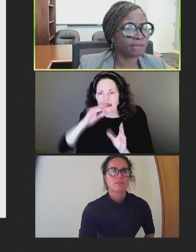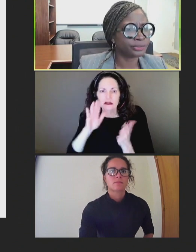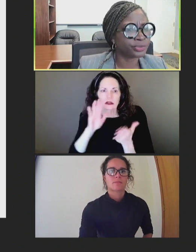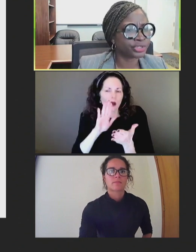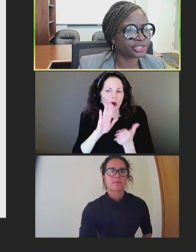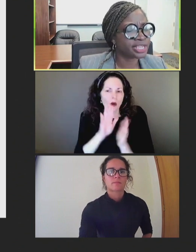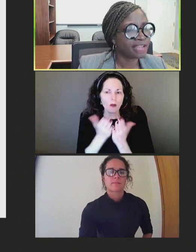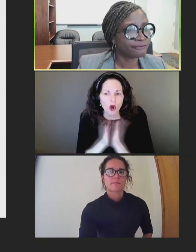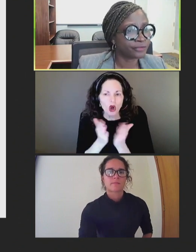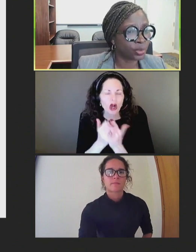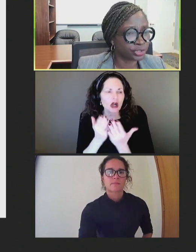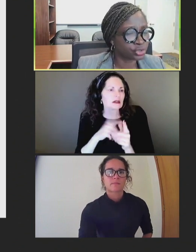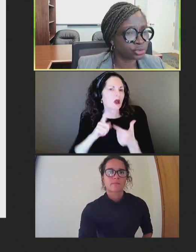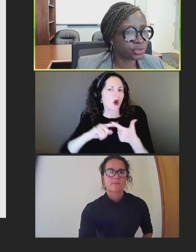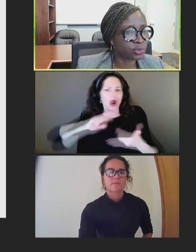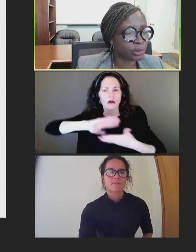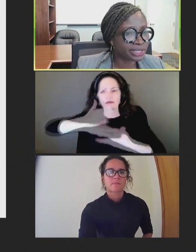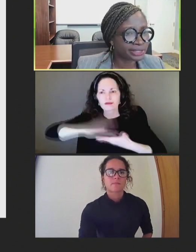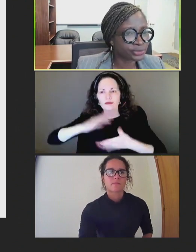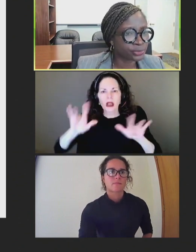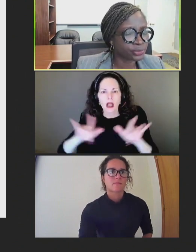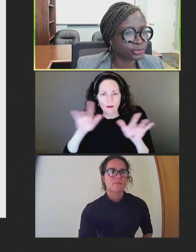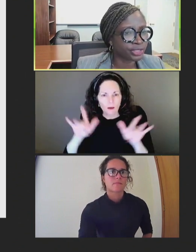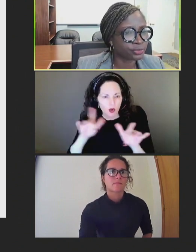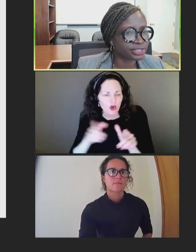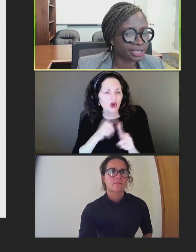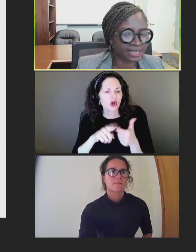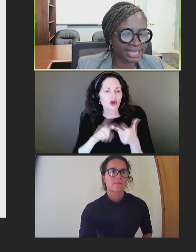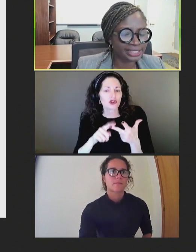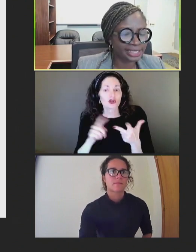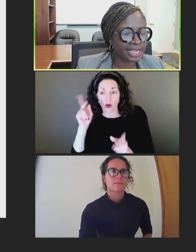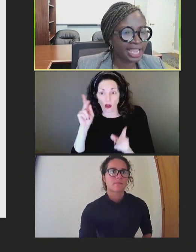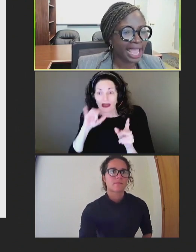computers for the children who were missing school so they could stay connected,